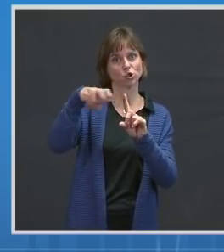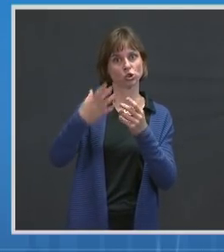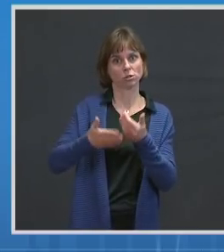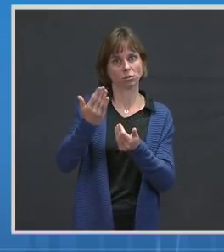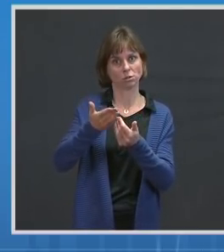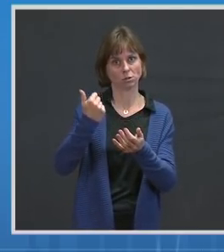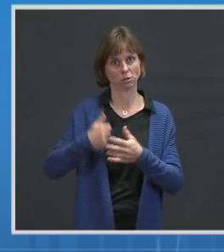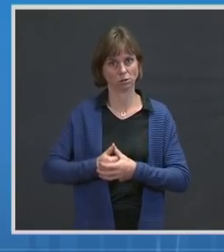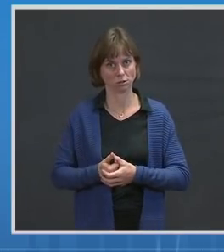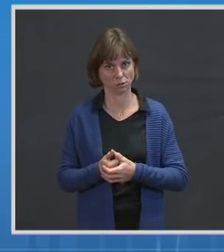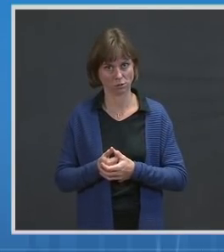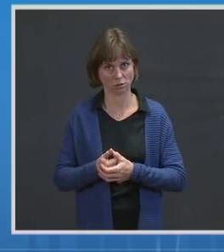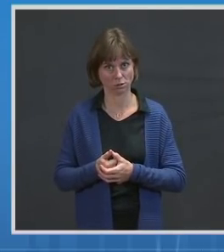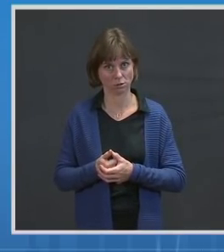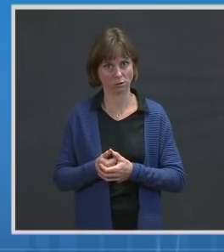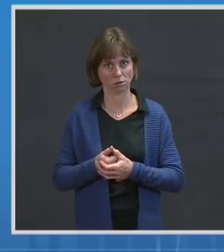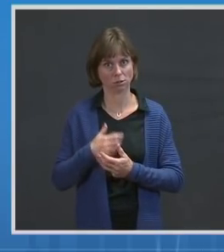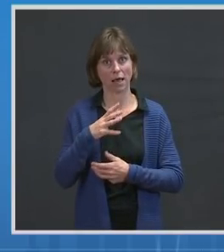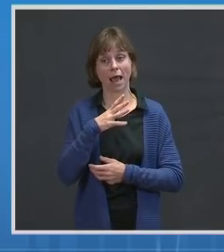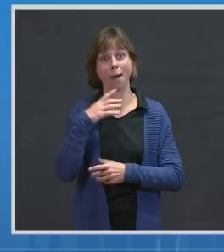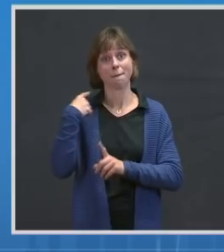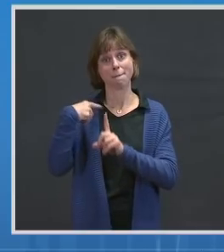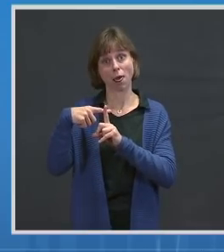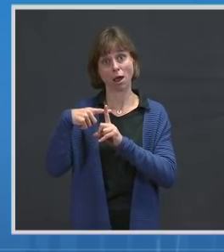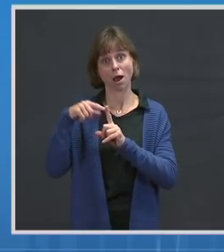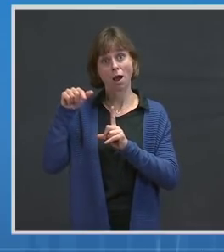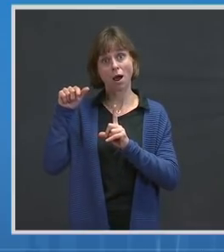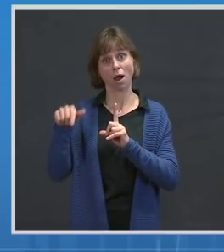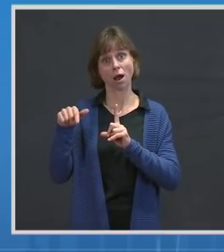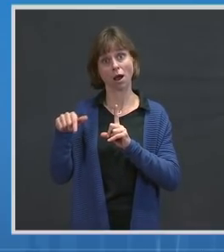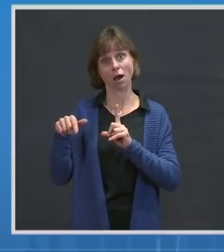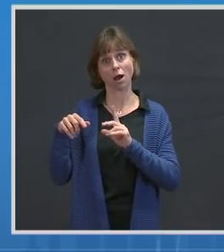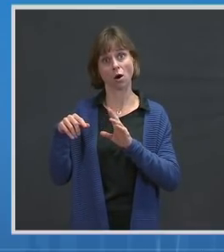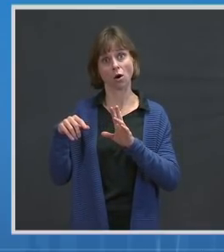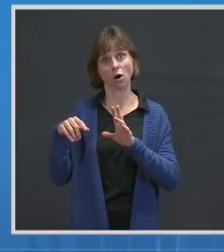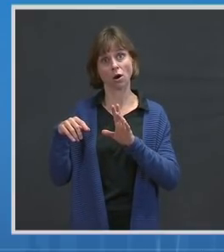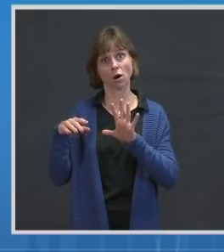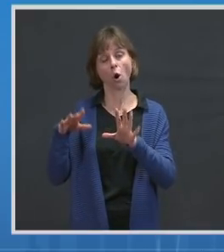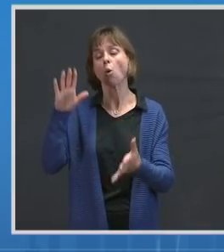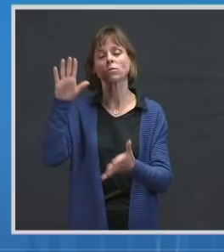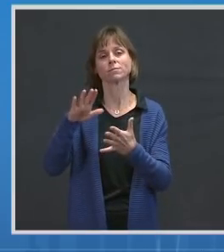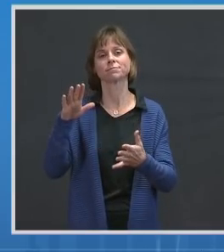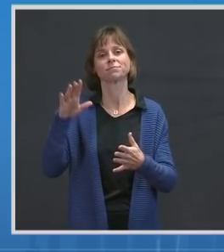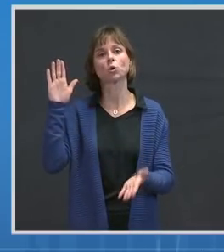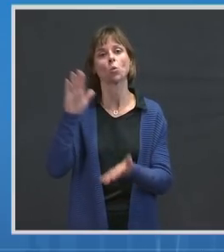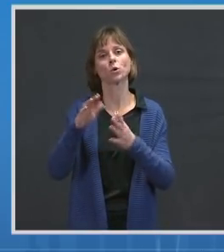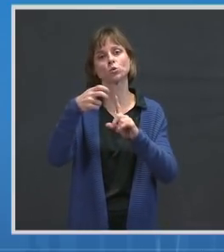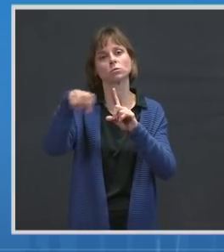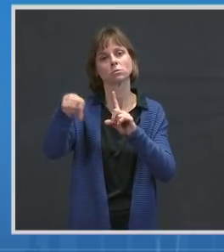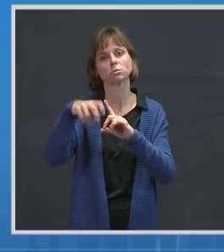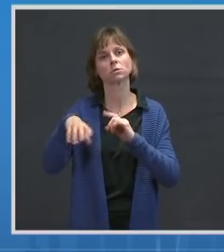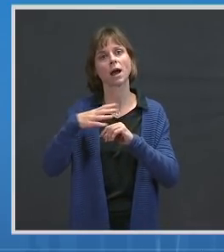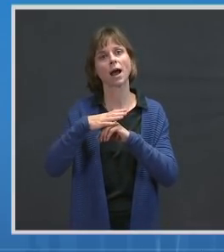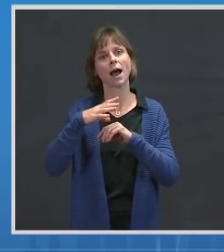and that they are increasingly sicker compared to younger kids -- get increasingly sicker. So we have to be a little bit more cautious